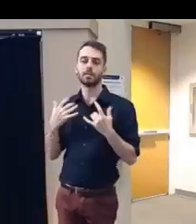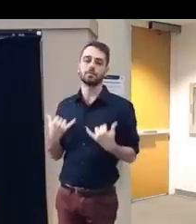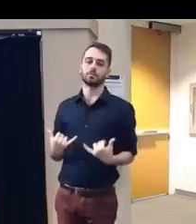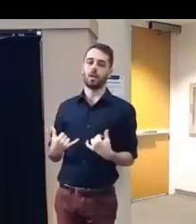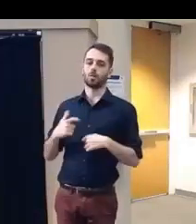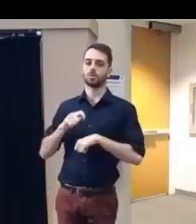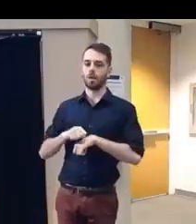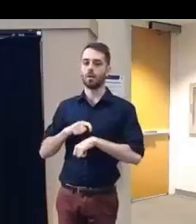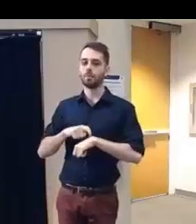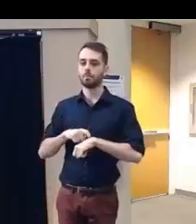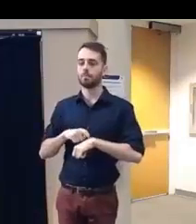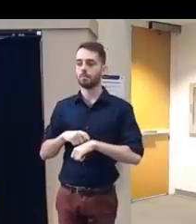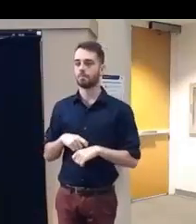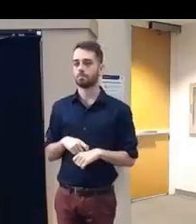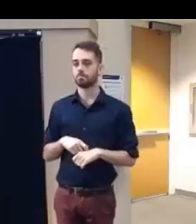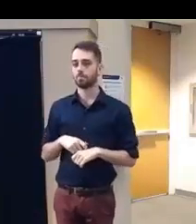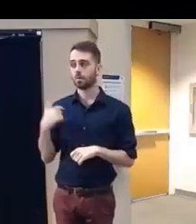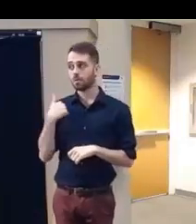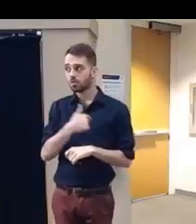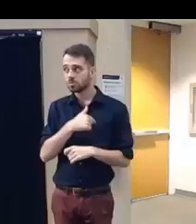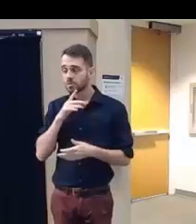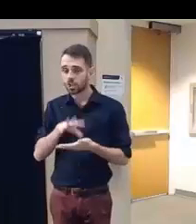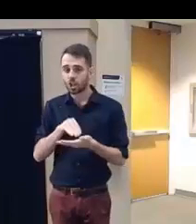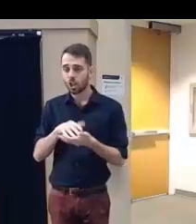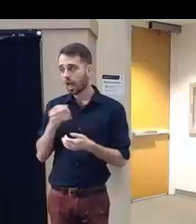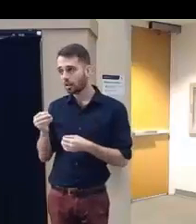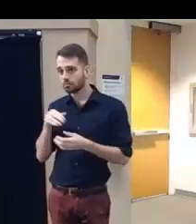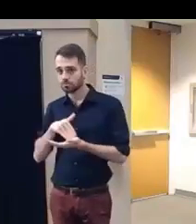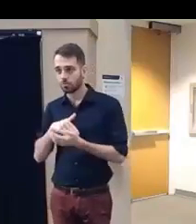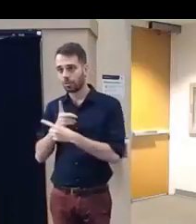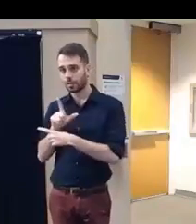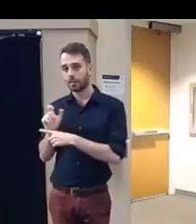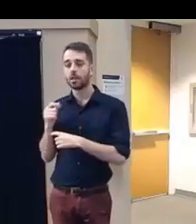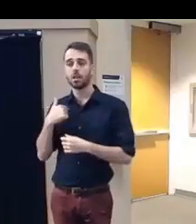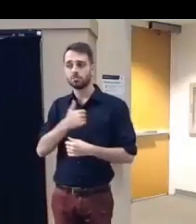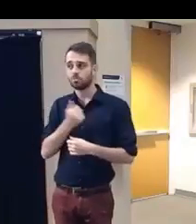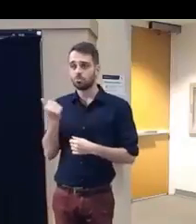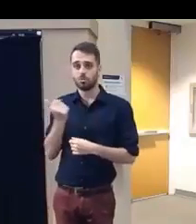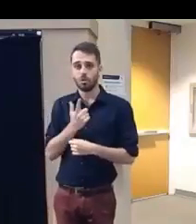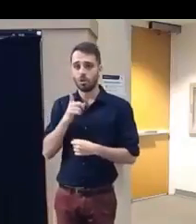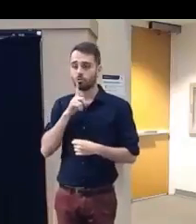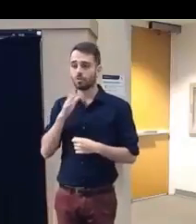how the regular old school traditional ways of doing education leave so much to be desired in the